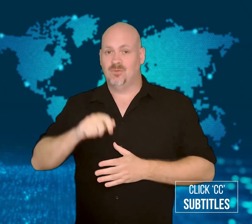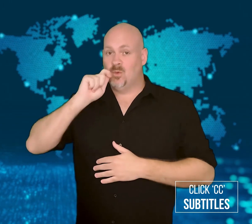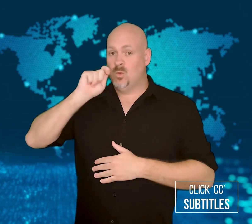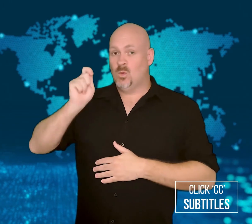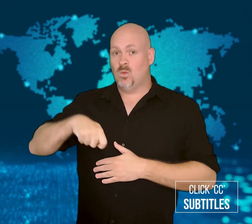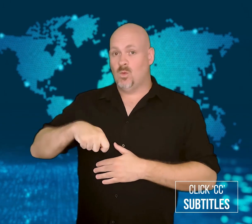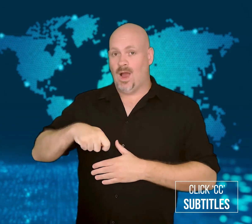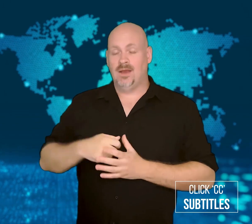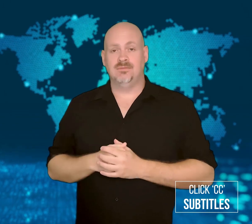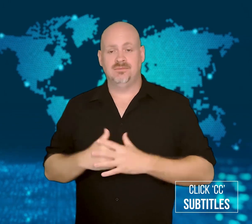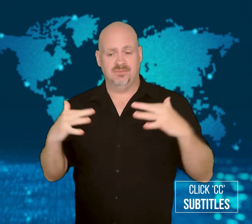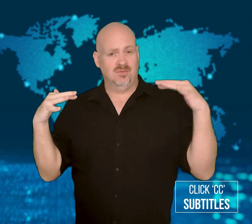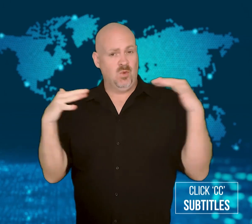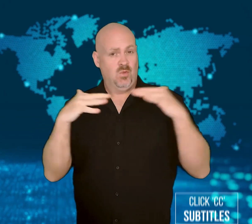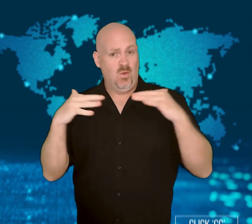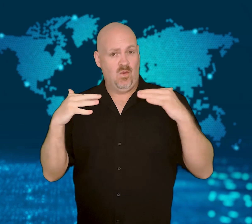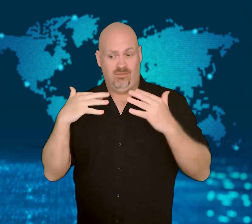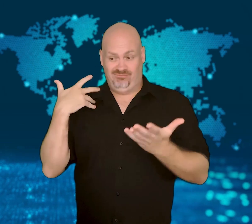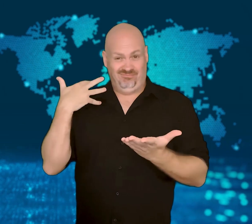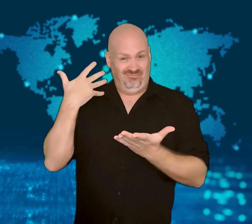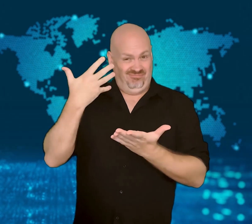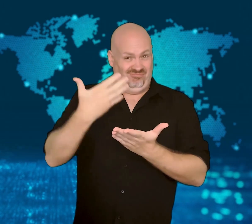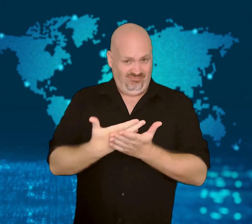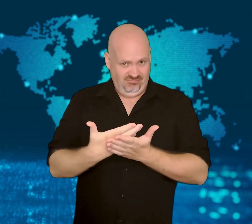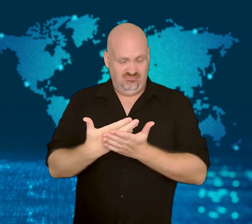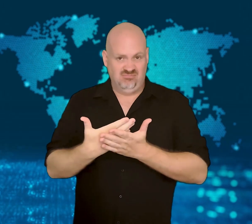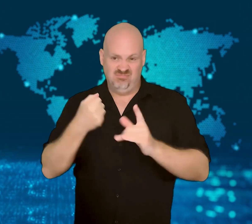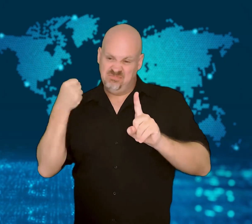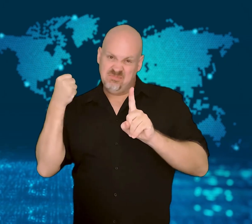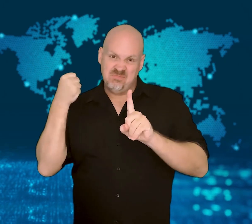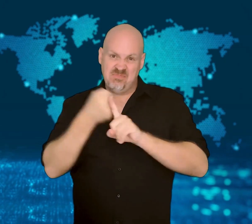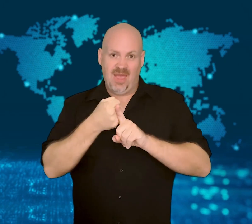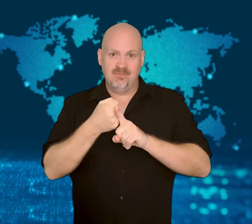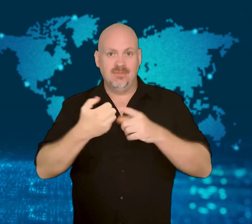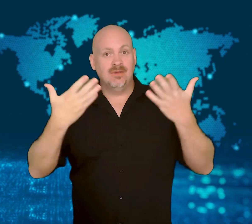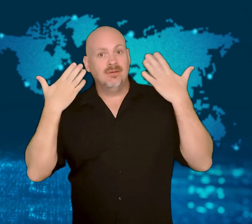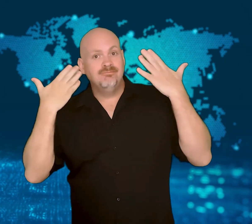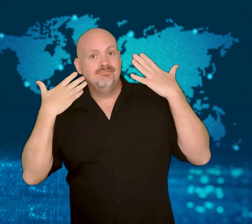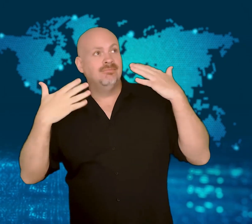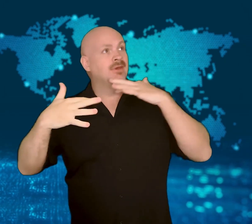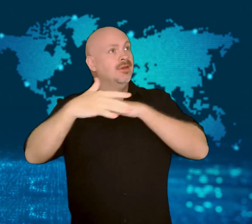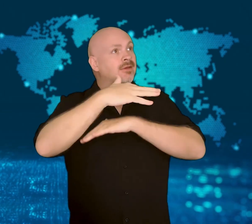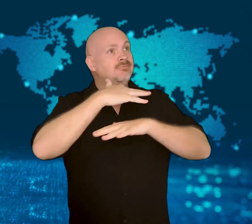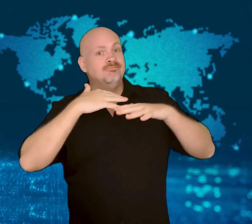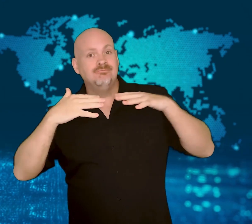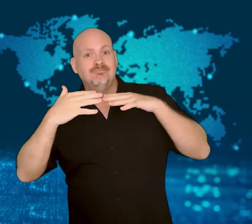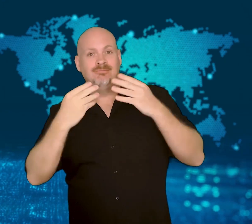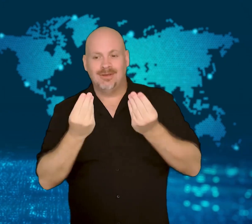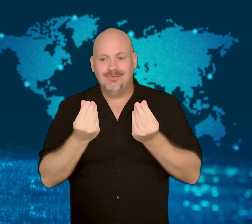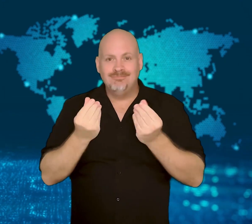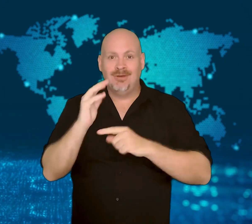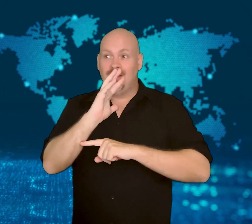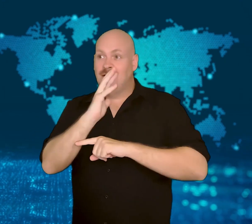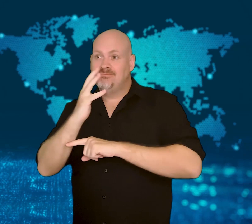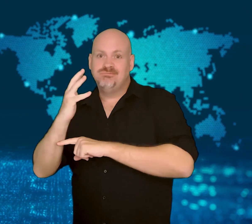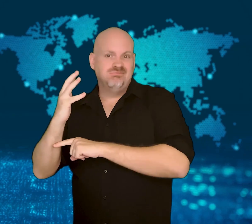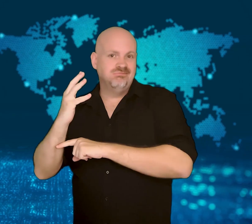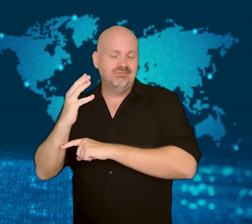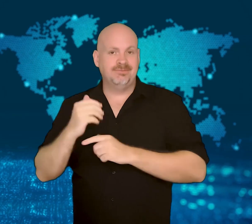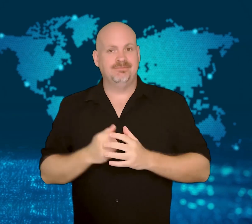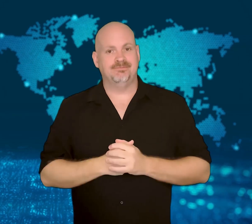War impacts environment